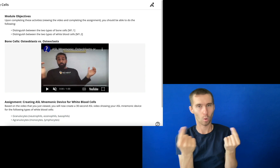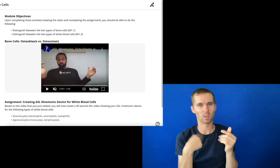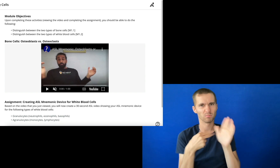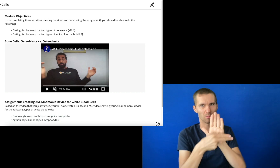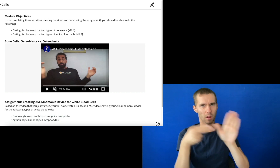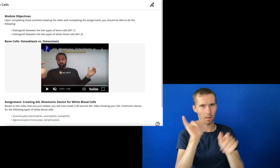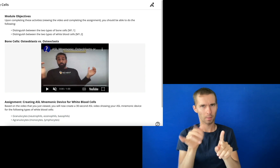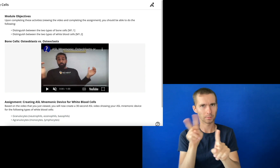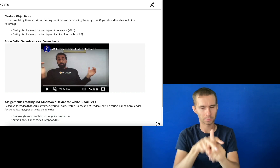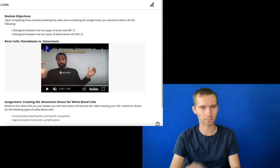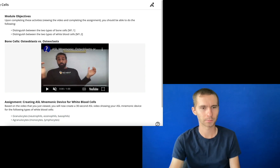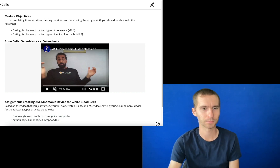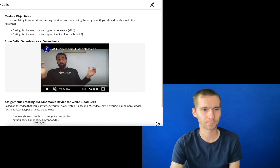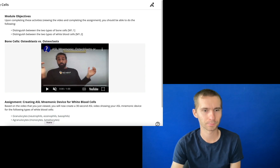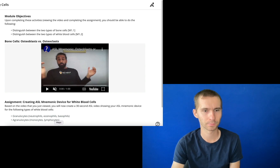I'm highlighting that assignment description right now.